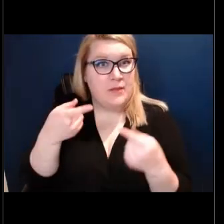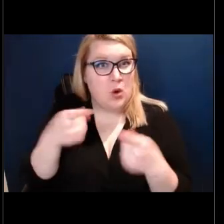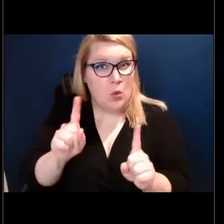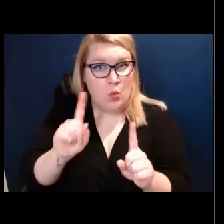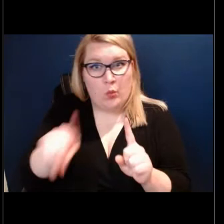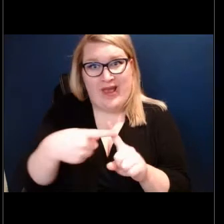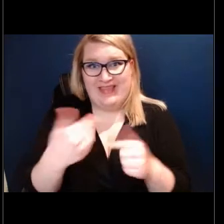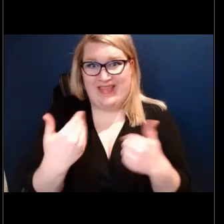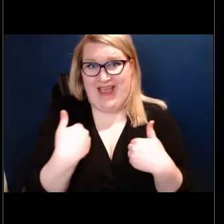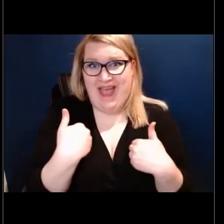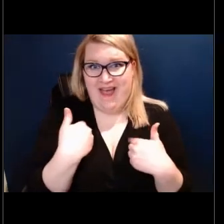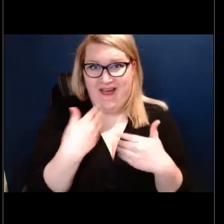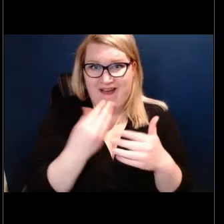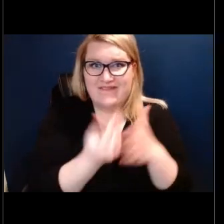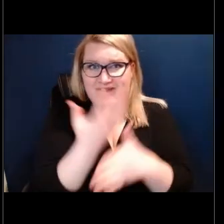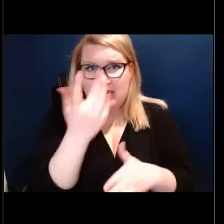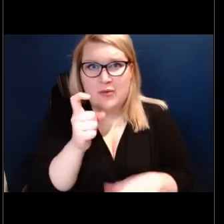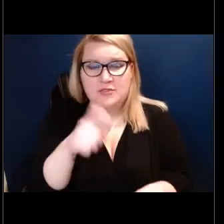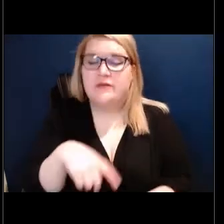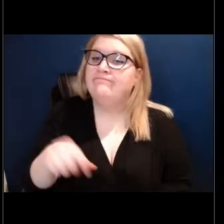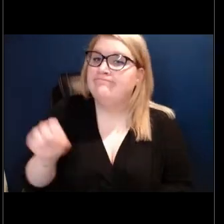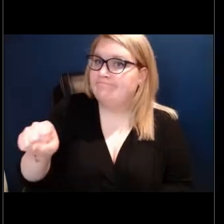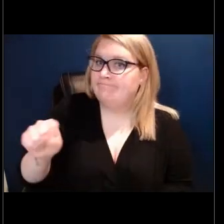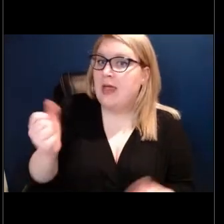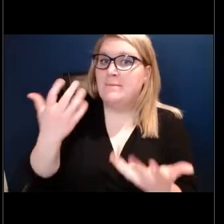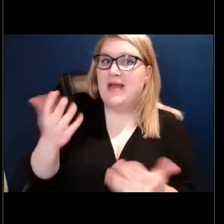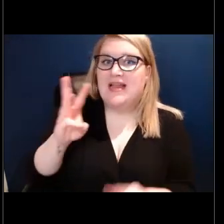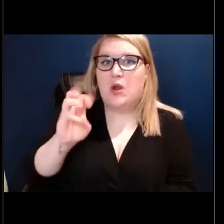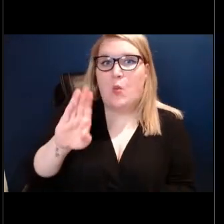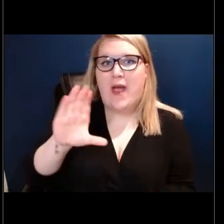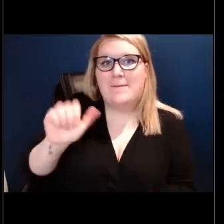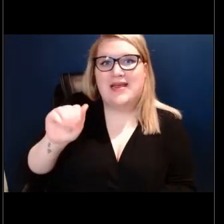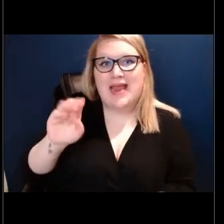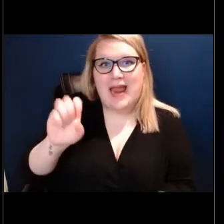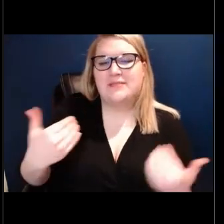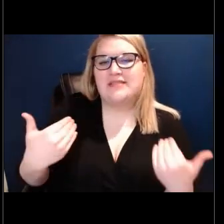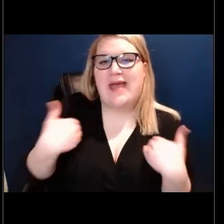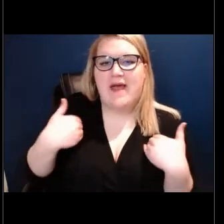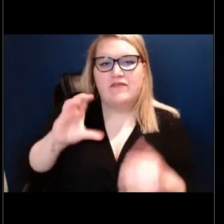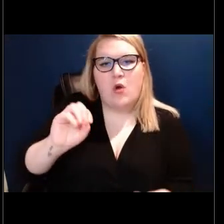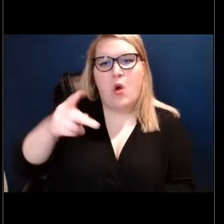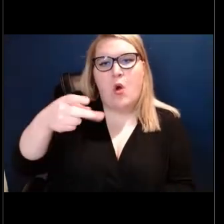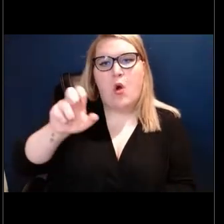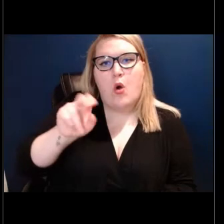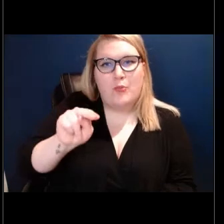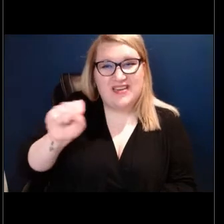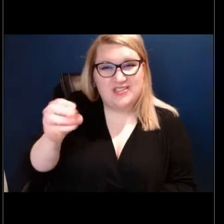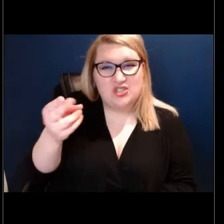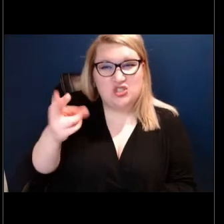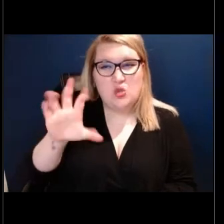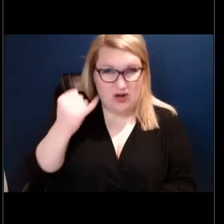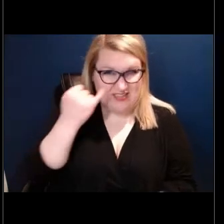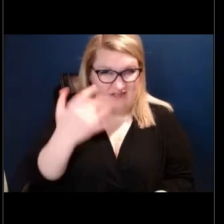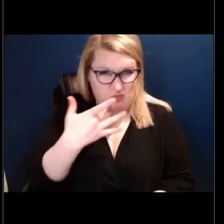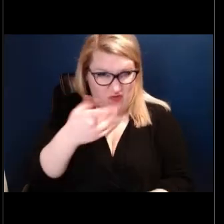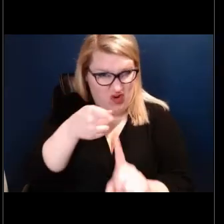Yes, a lot of these webcams are open source. If you prefer this type of view that's on the screen right now, but otherwise when we send